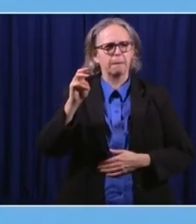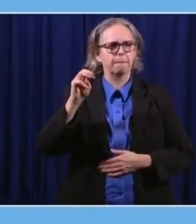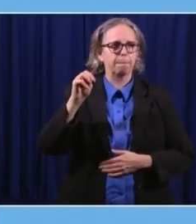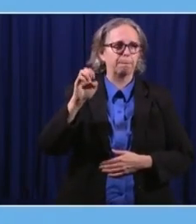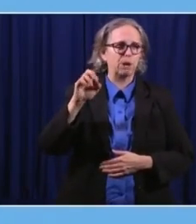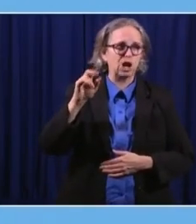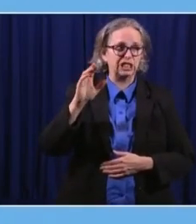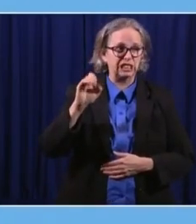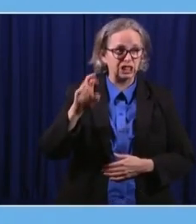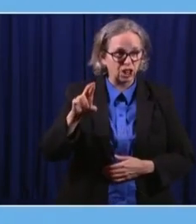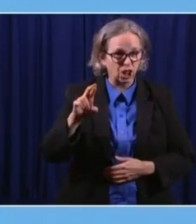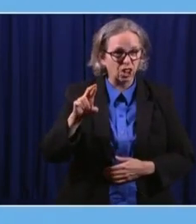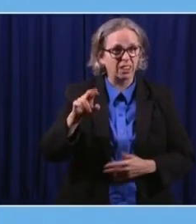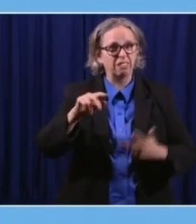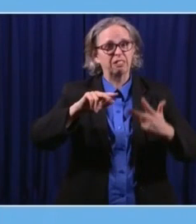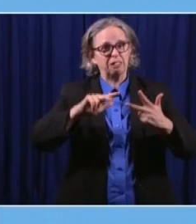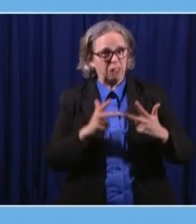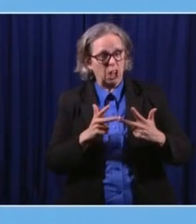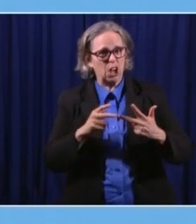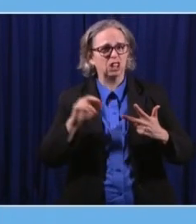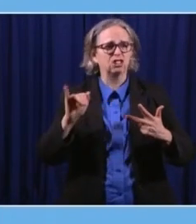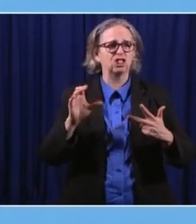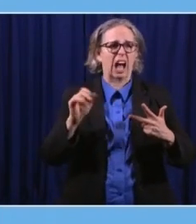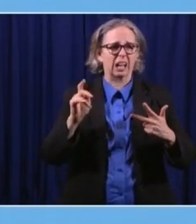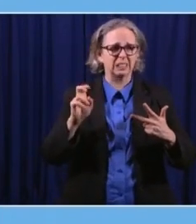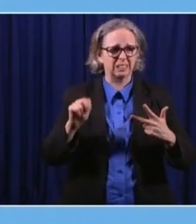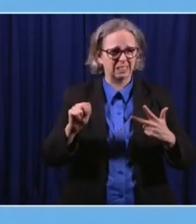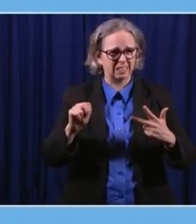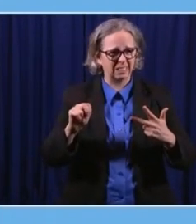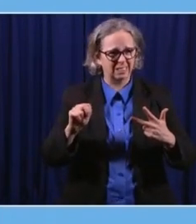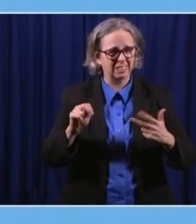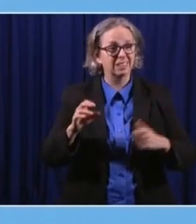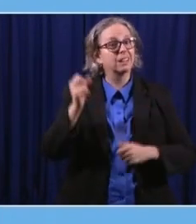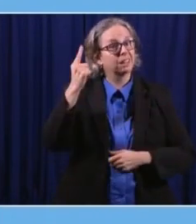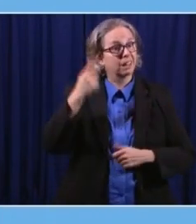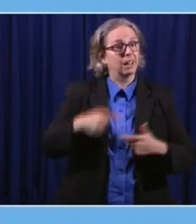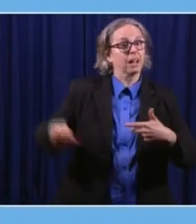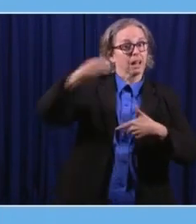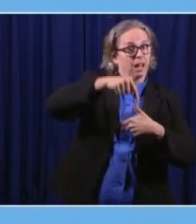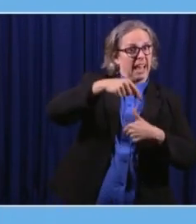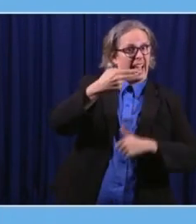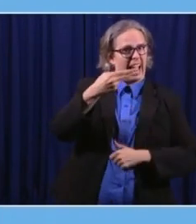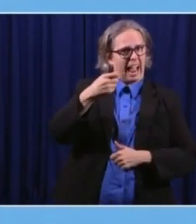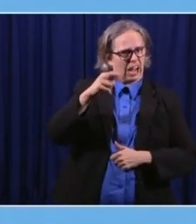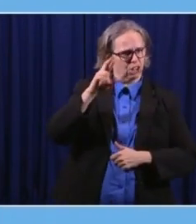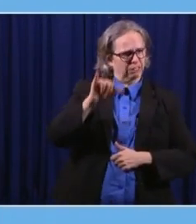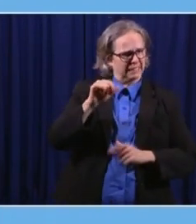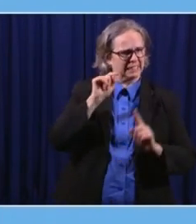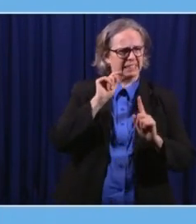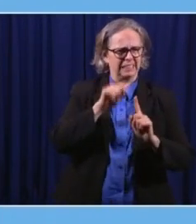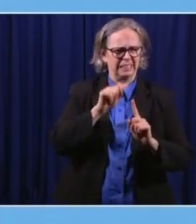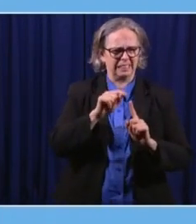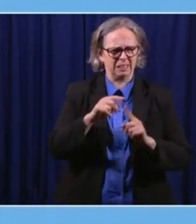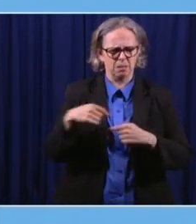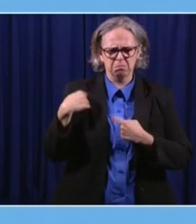LET'S GO TO A SLIDE WITH THE TOP ONES. THIS WEEK THE TOP COUNTY IS HENRY COUNTY.